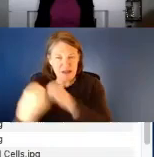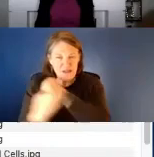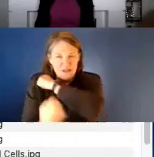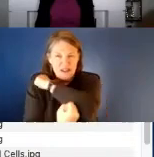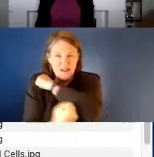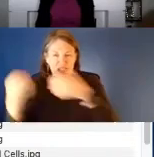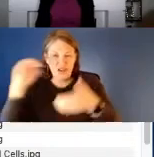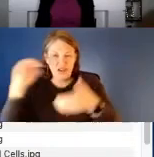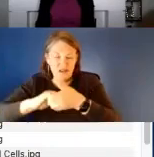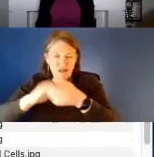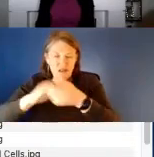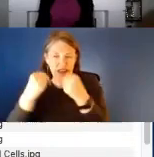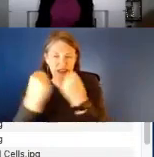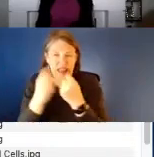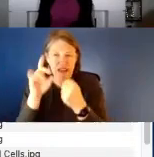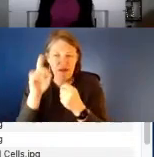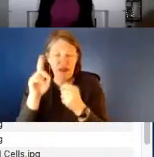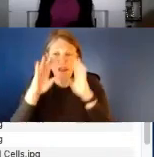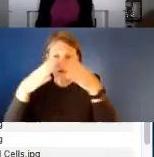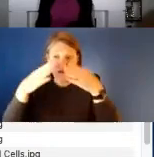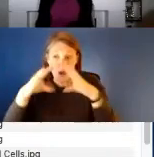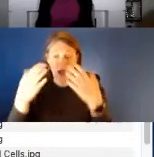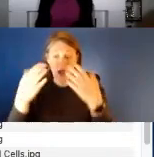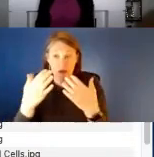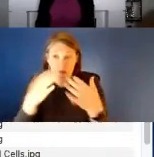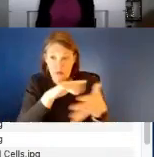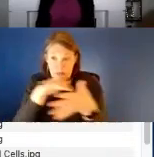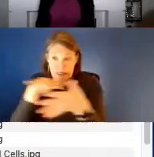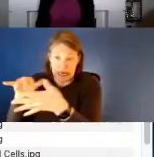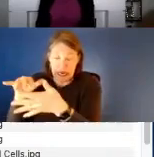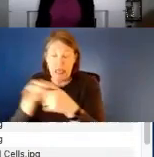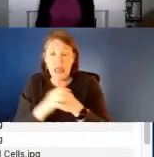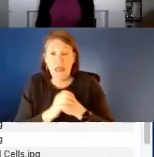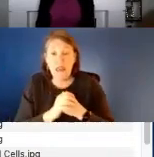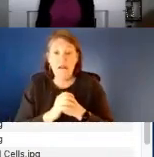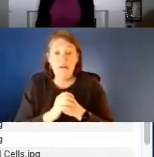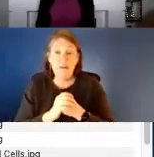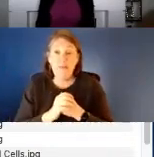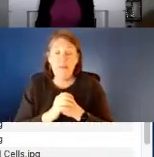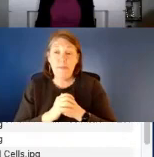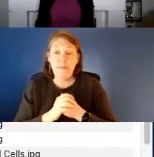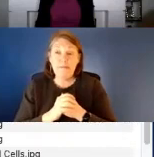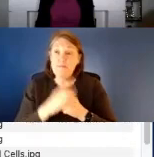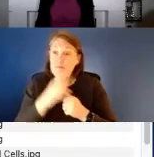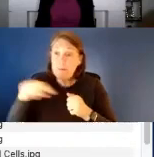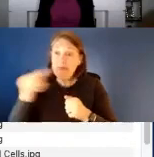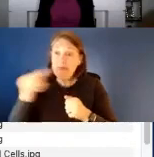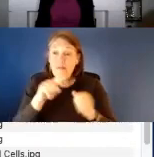did a focus group study. Those focus groups were recorded